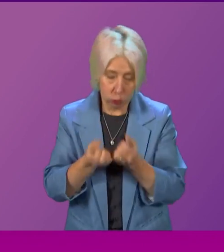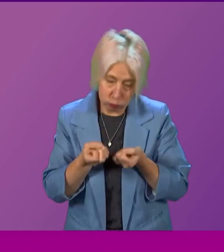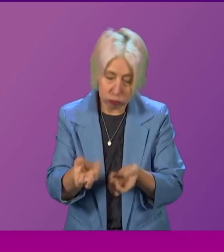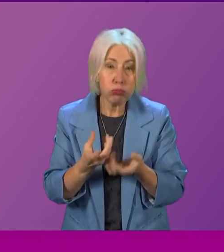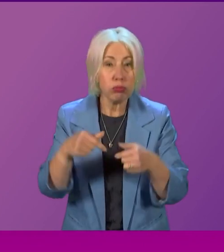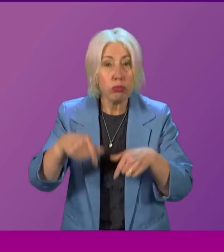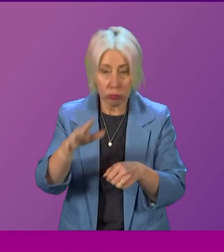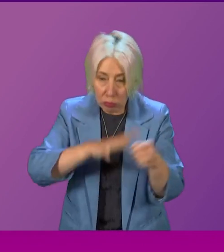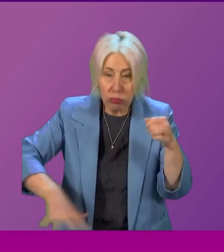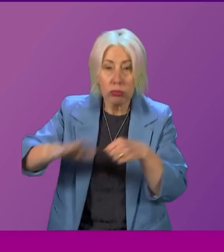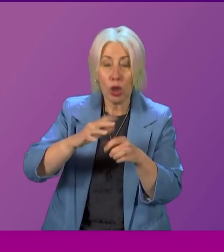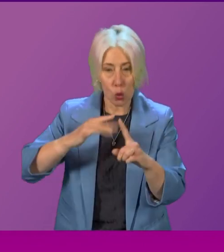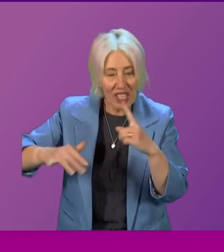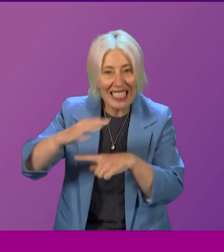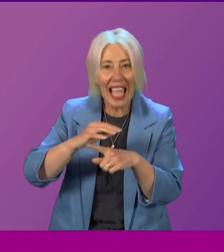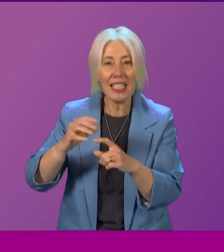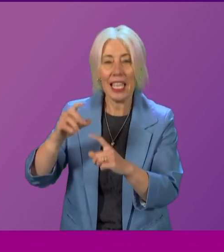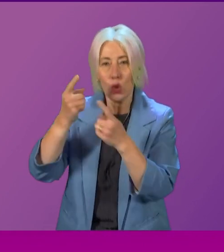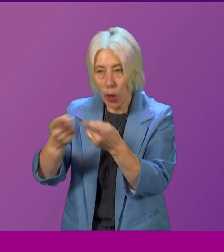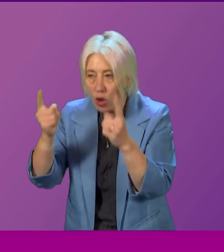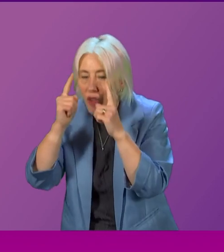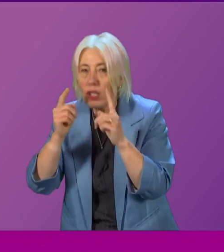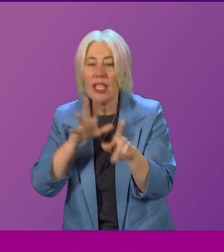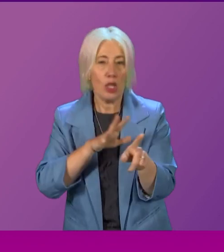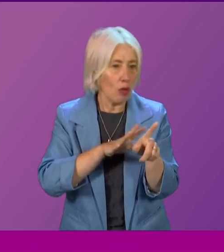campuses, our society, our culture and, indeed, our economy.